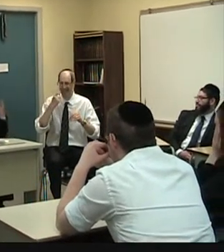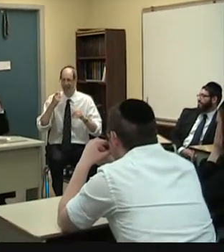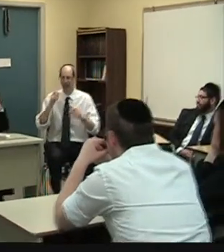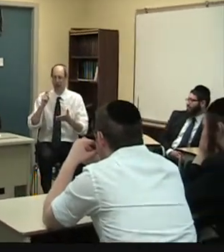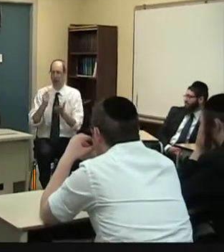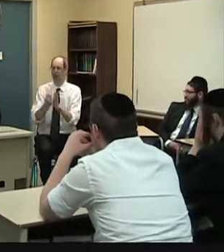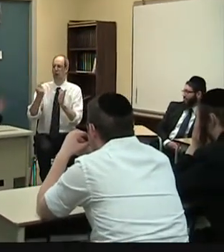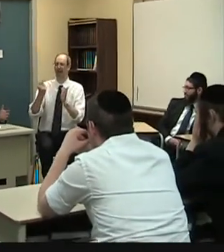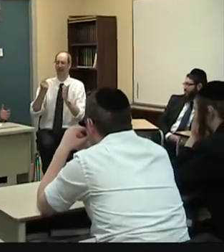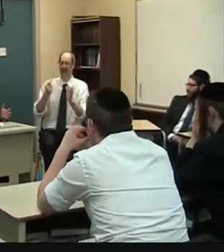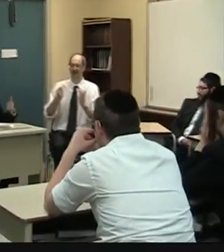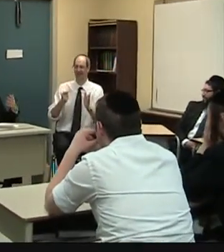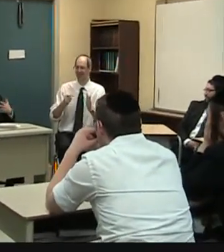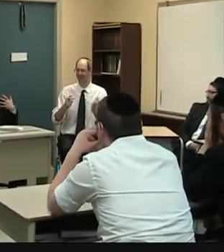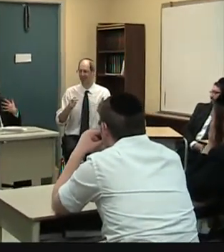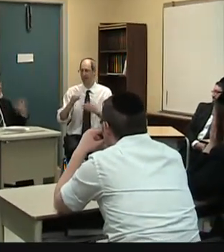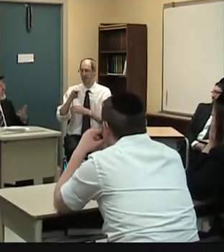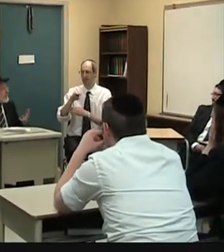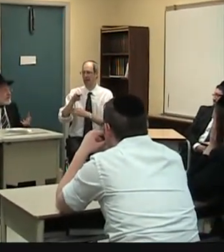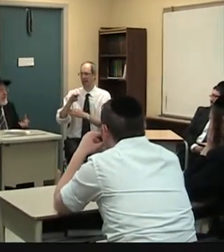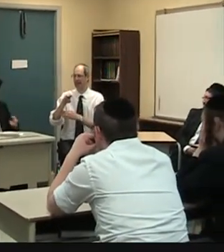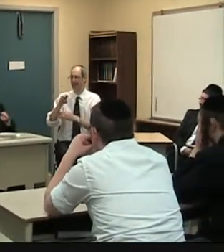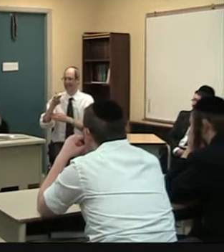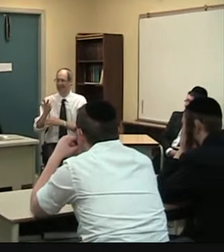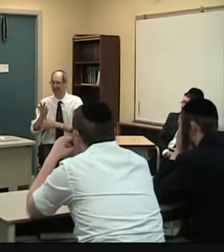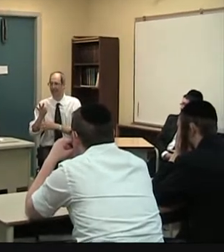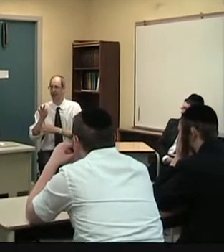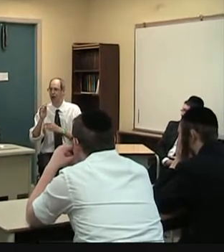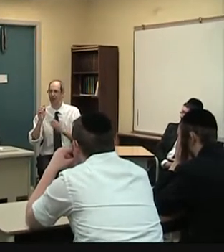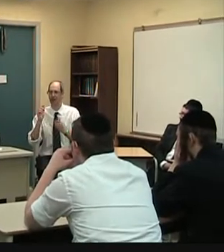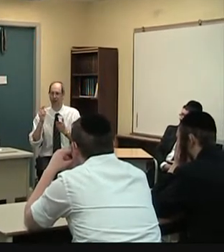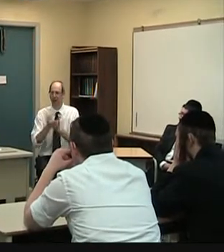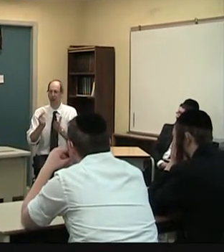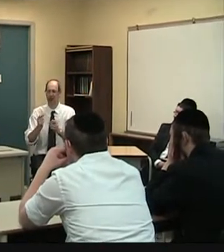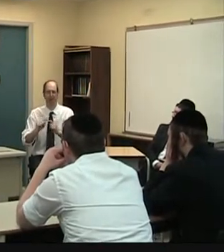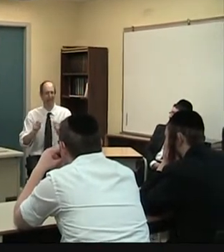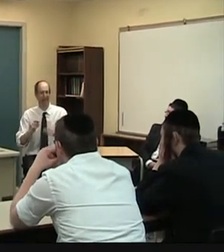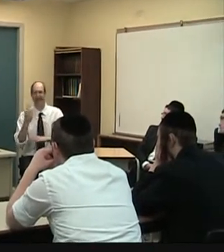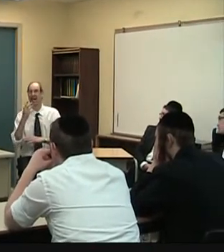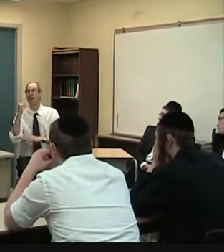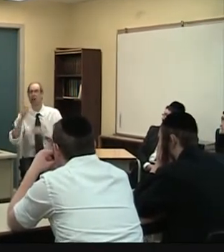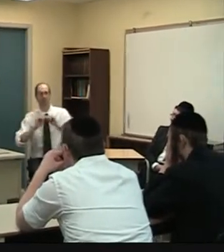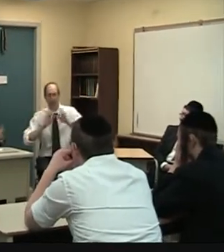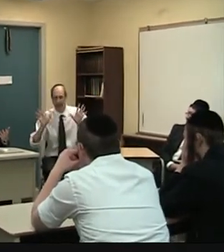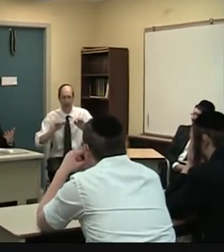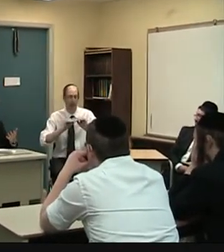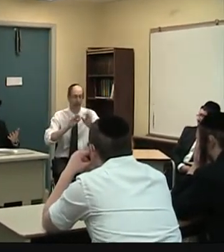Memphis shiratama they were really on a low level but things were so clear yeah ash it was so clear it was so extraordinary